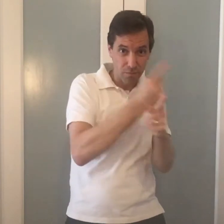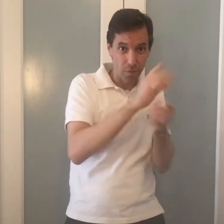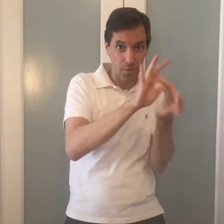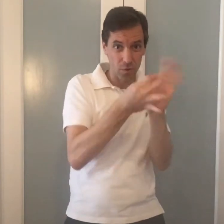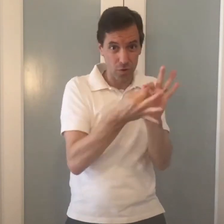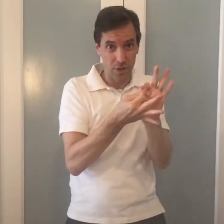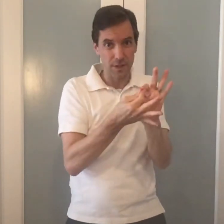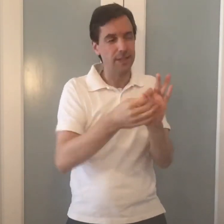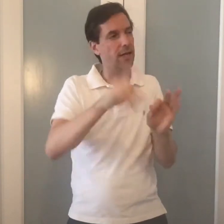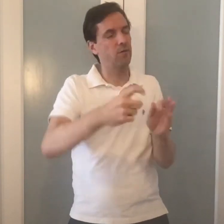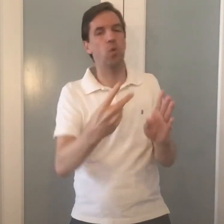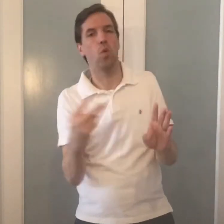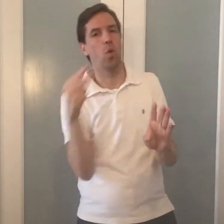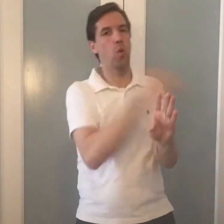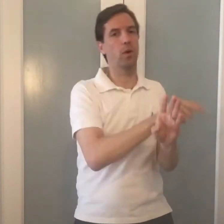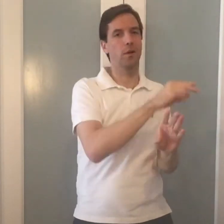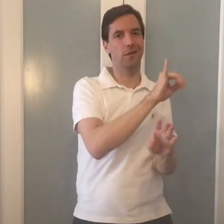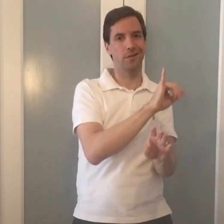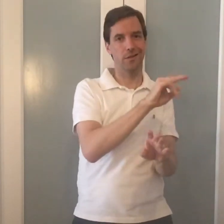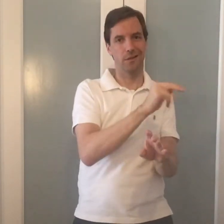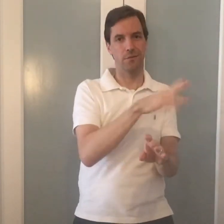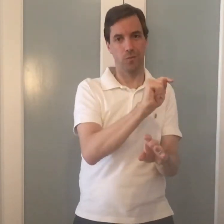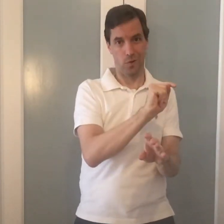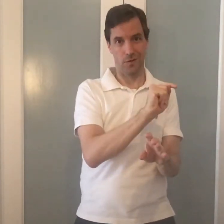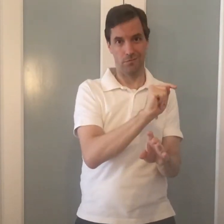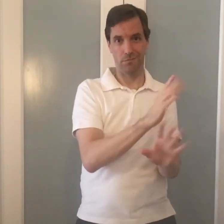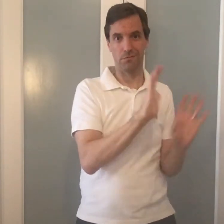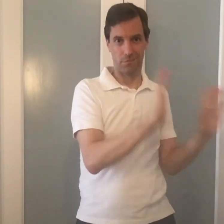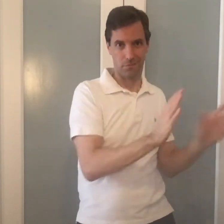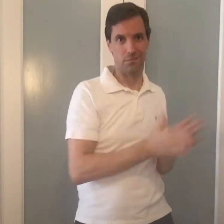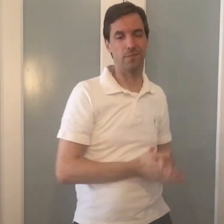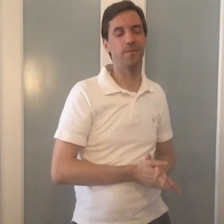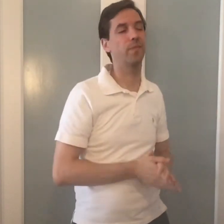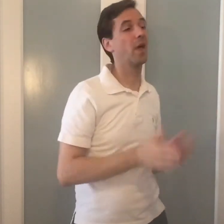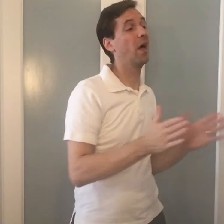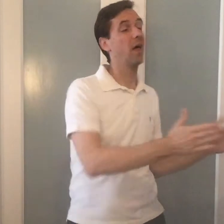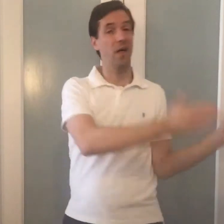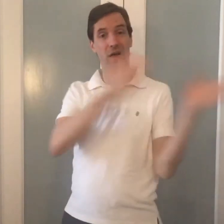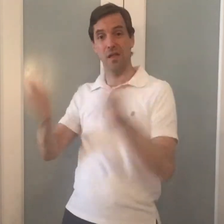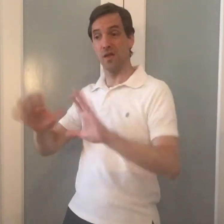interpretation is appropriate, we need to look at the child's language input.